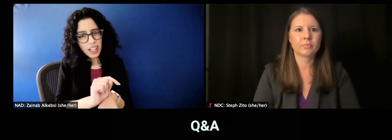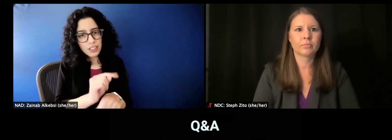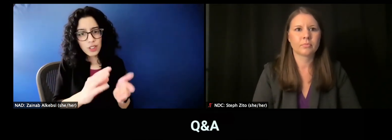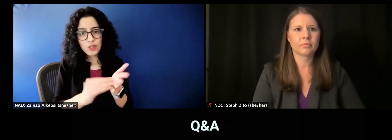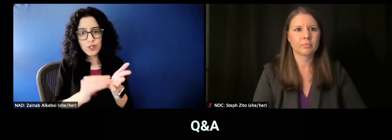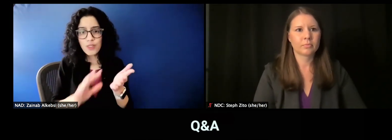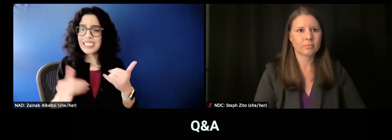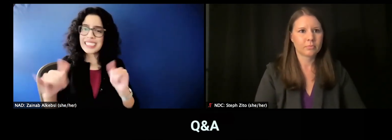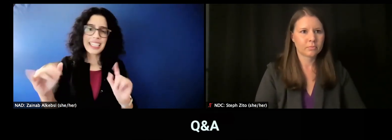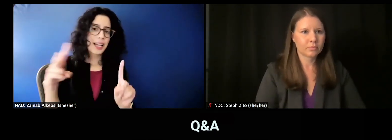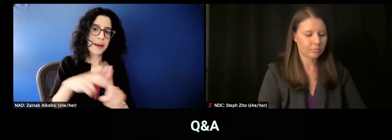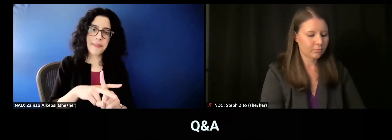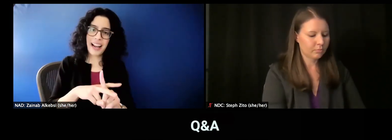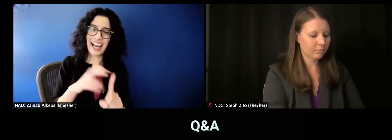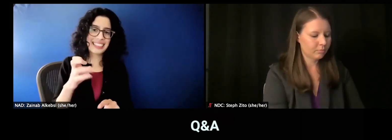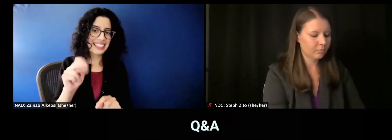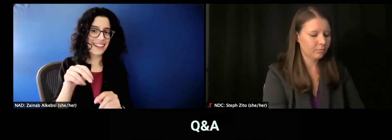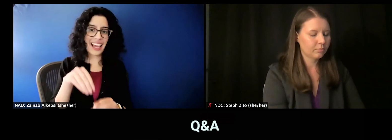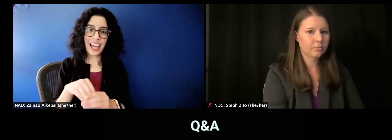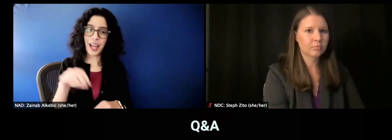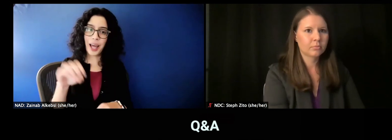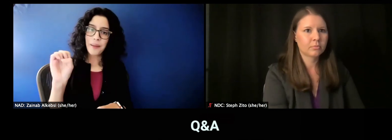Consulting with the student applies from A